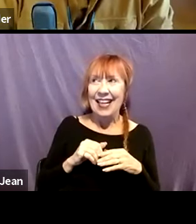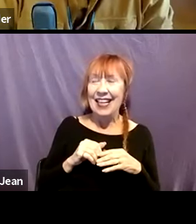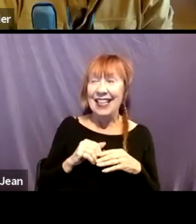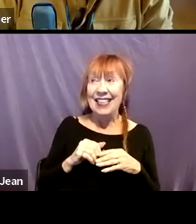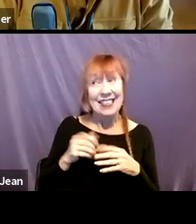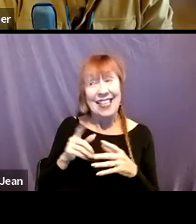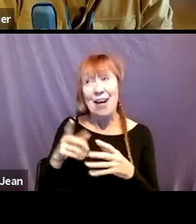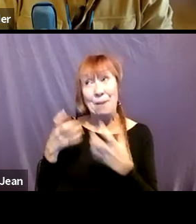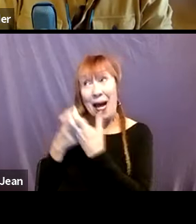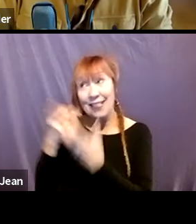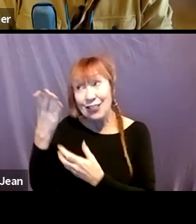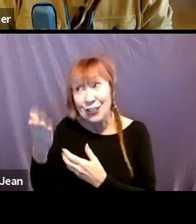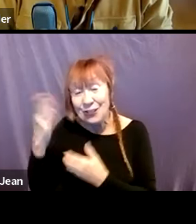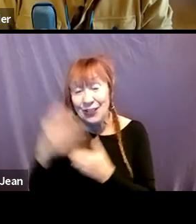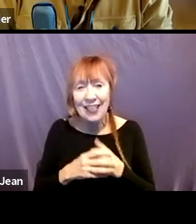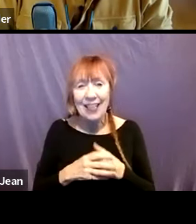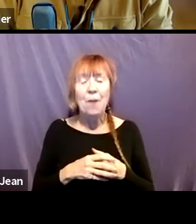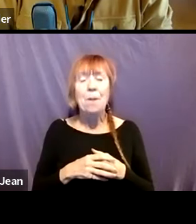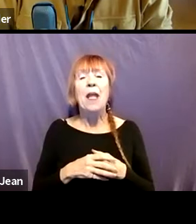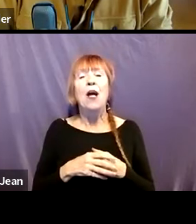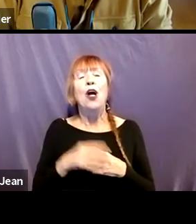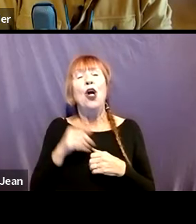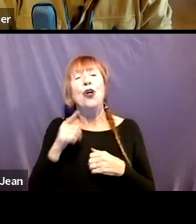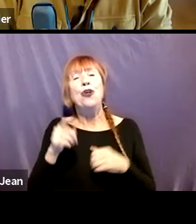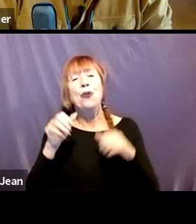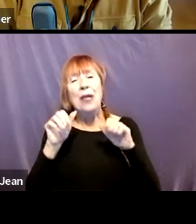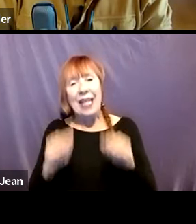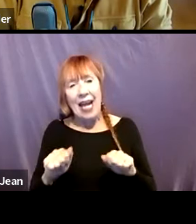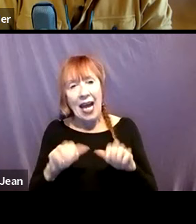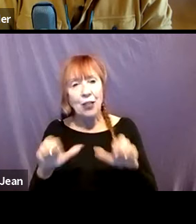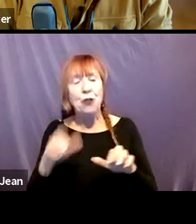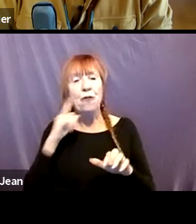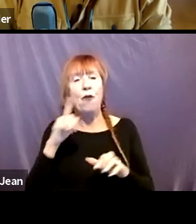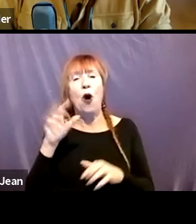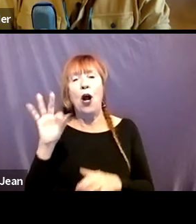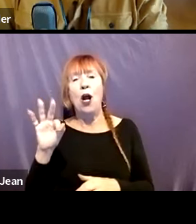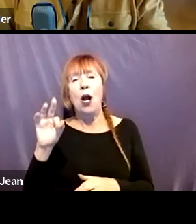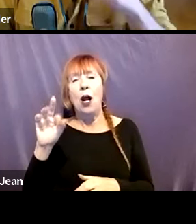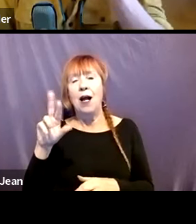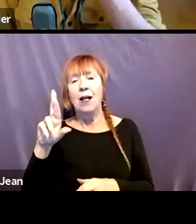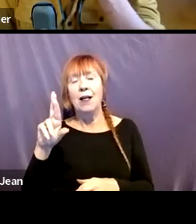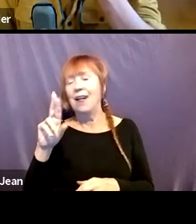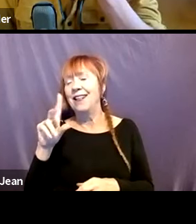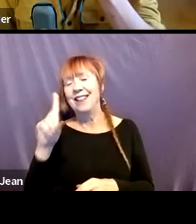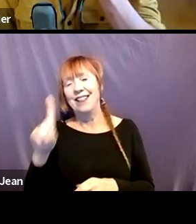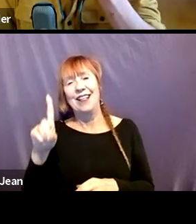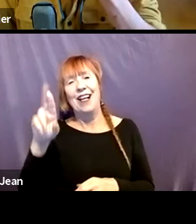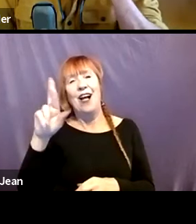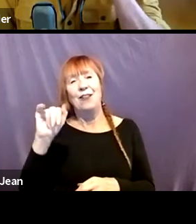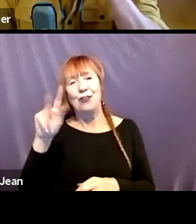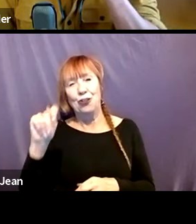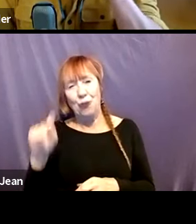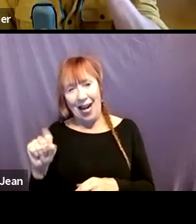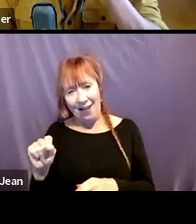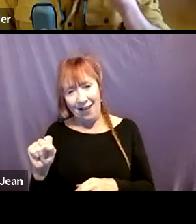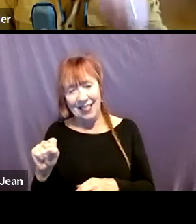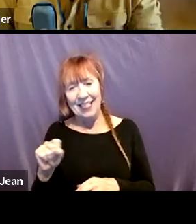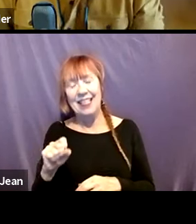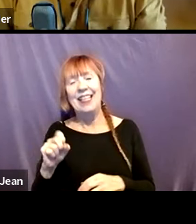I mean, one can do that for drafts, like early drafts sometimes. Like one will leave things in theirs,